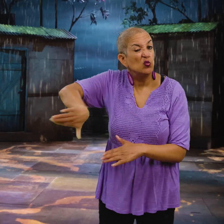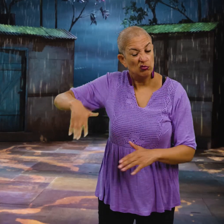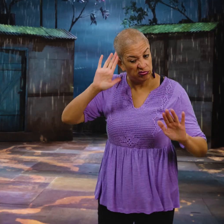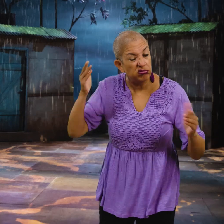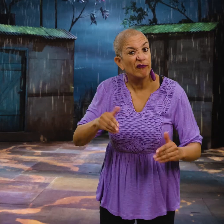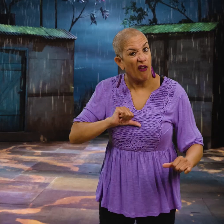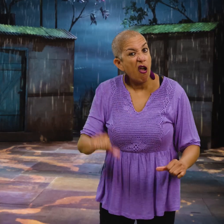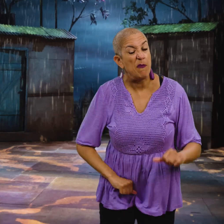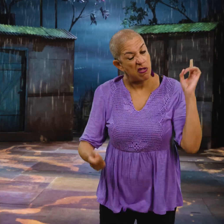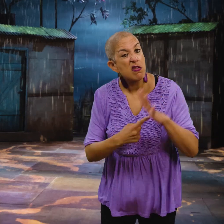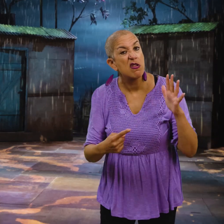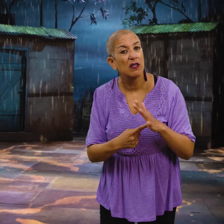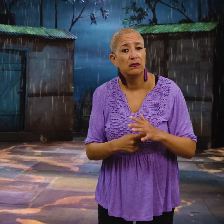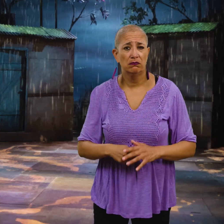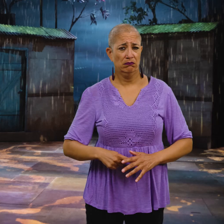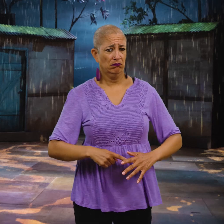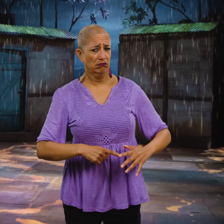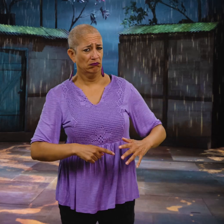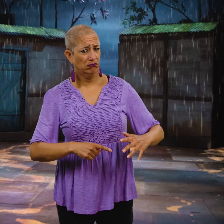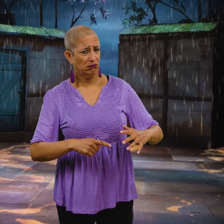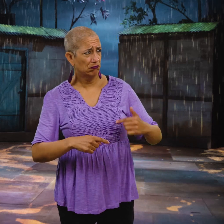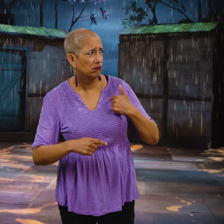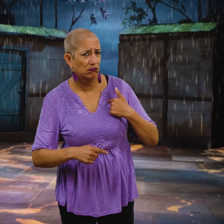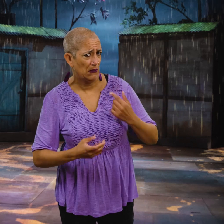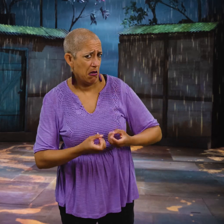William refuses to give up on learning.